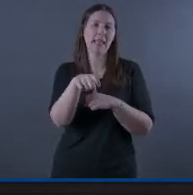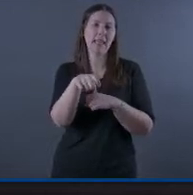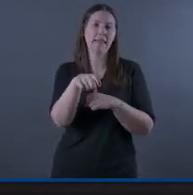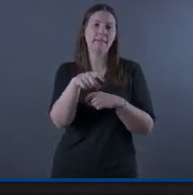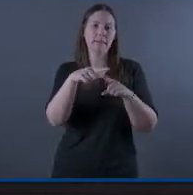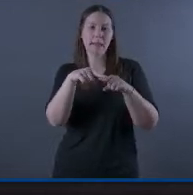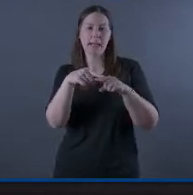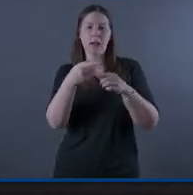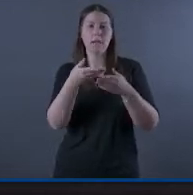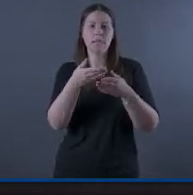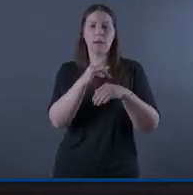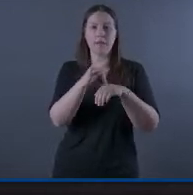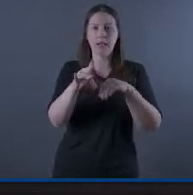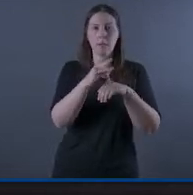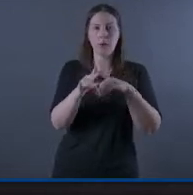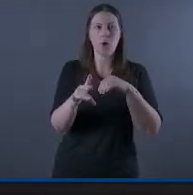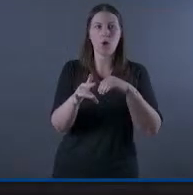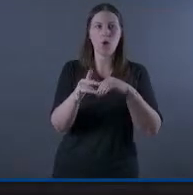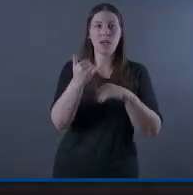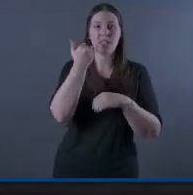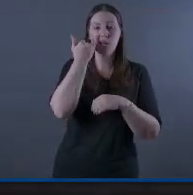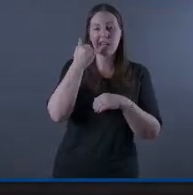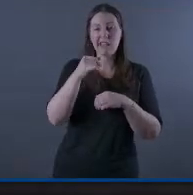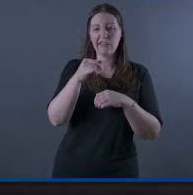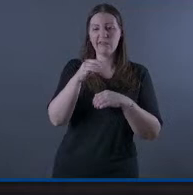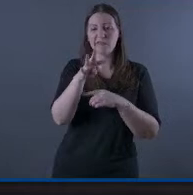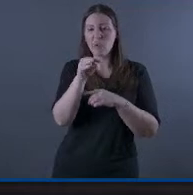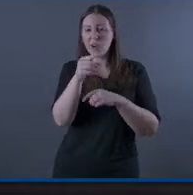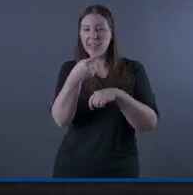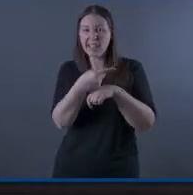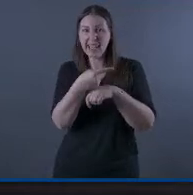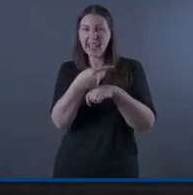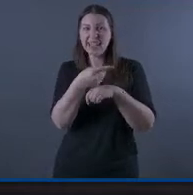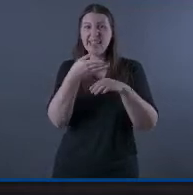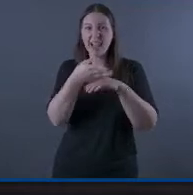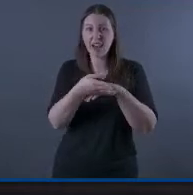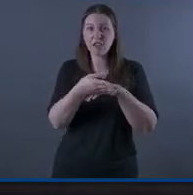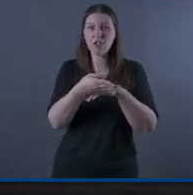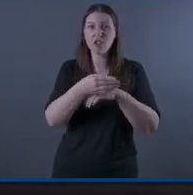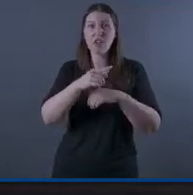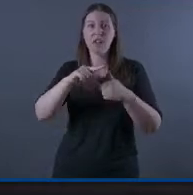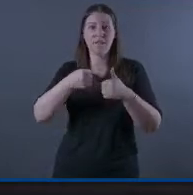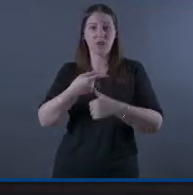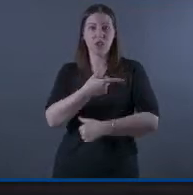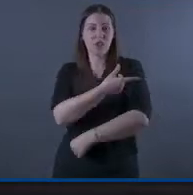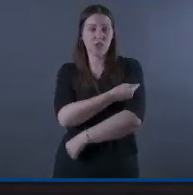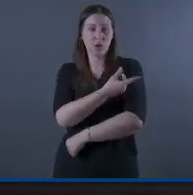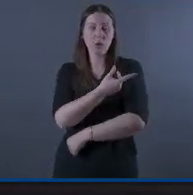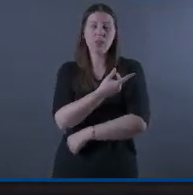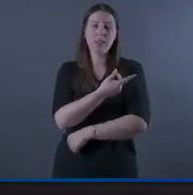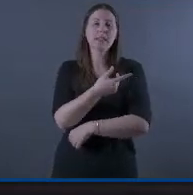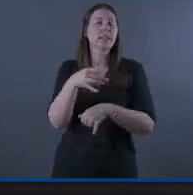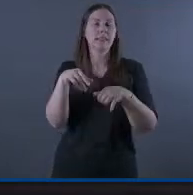after your first dose, you still can get the second dose. So again, if you miss that 21 or 28 day window,